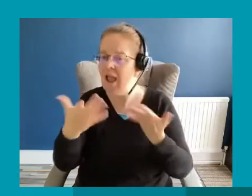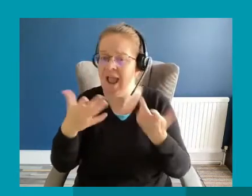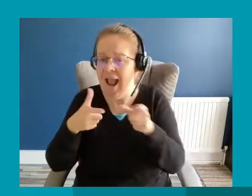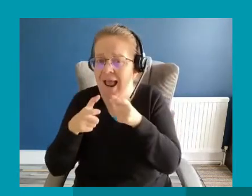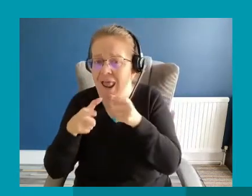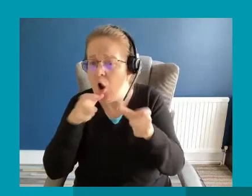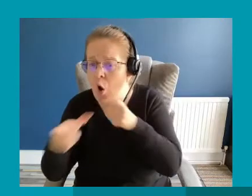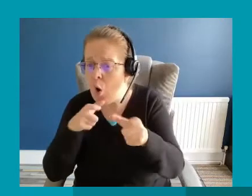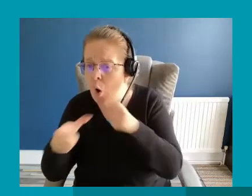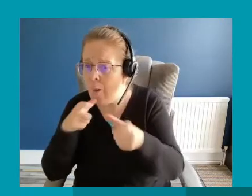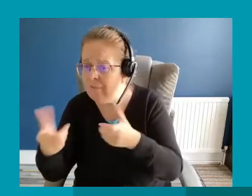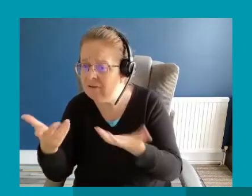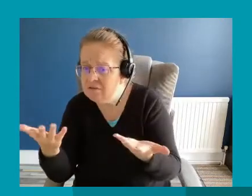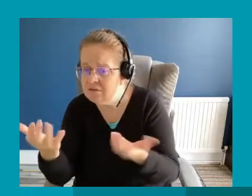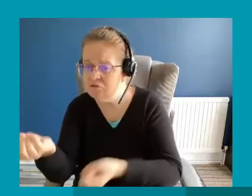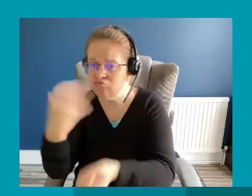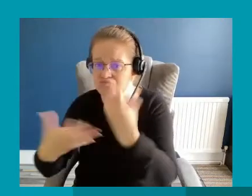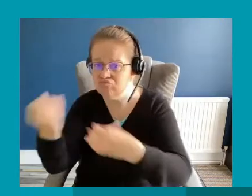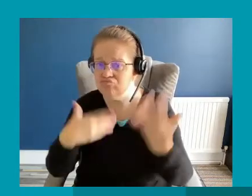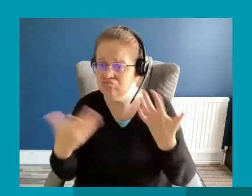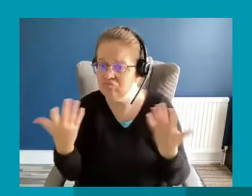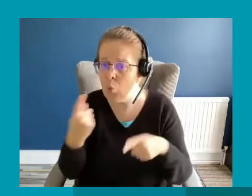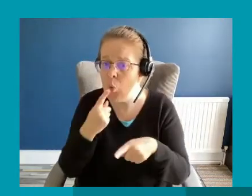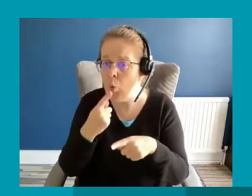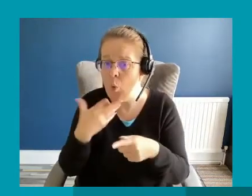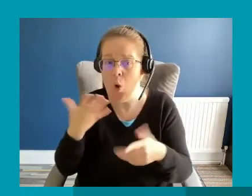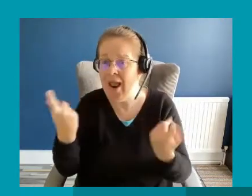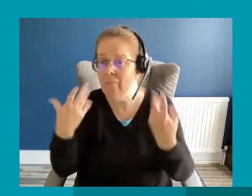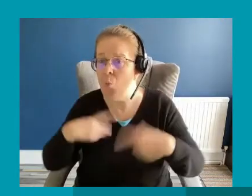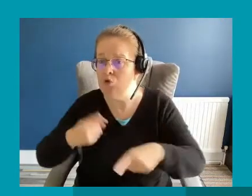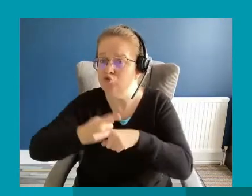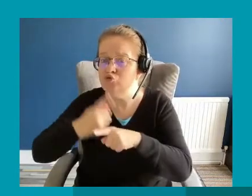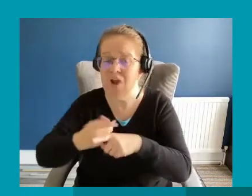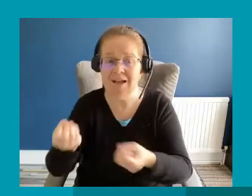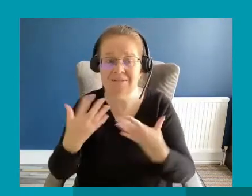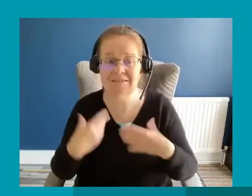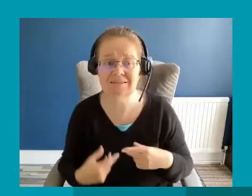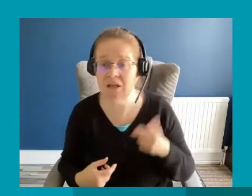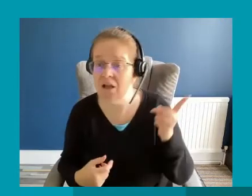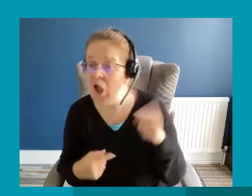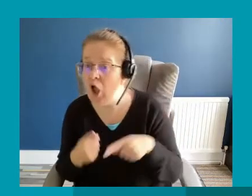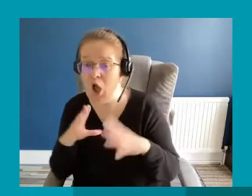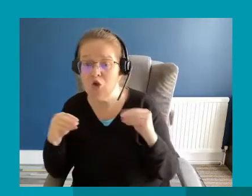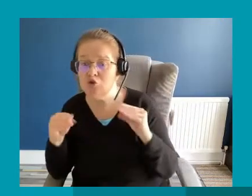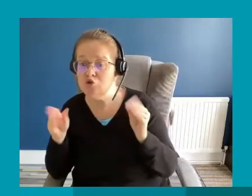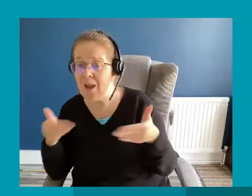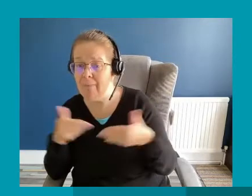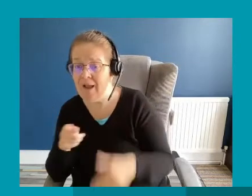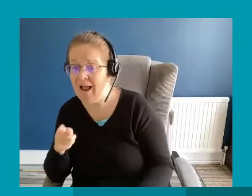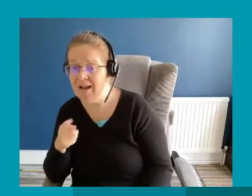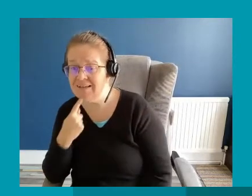want to come in and have a have a a quick chat? I mean the chat box.. Some people are chatting and so I